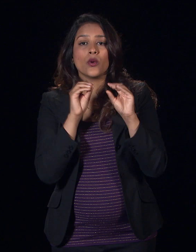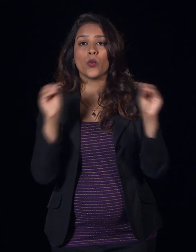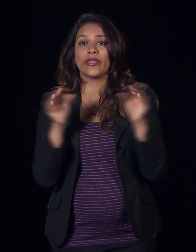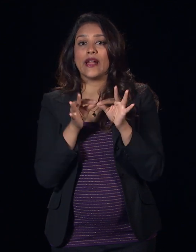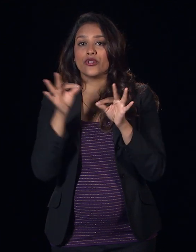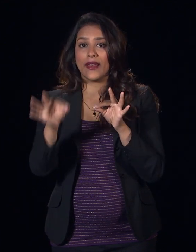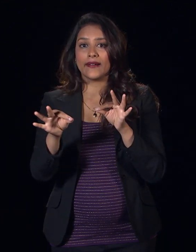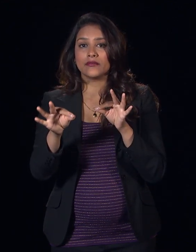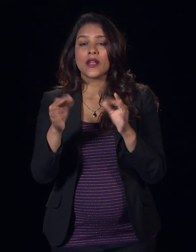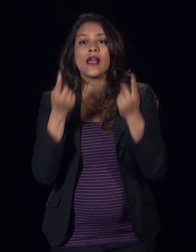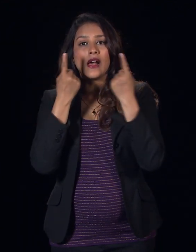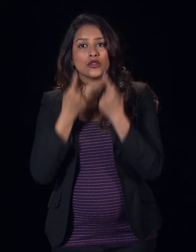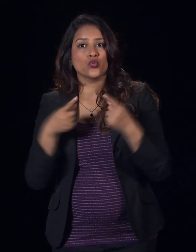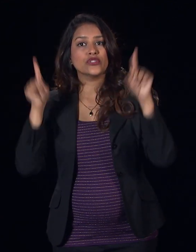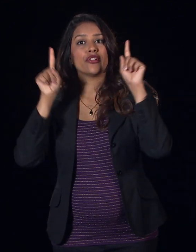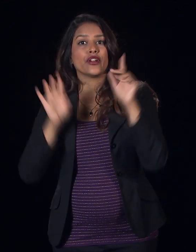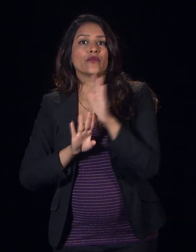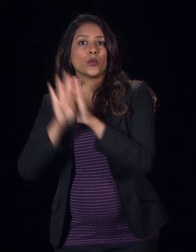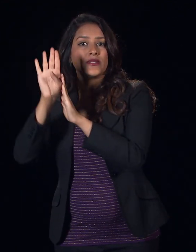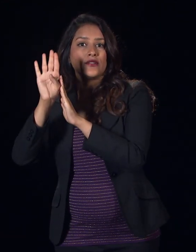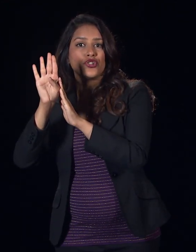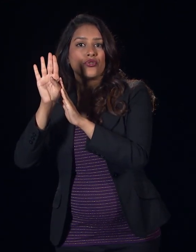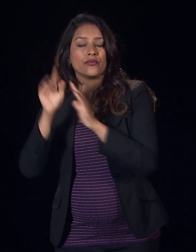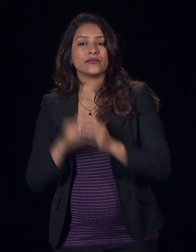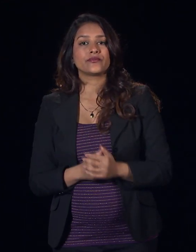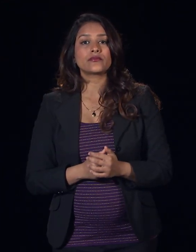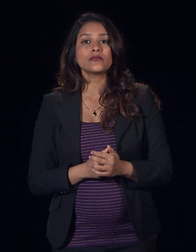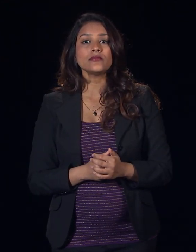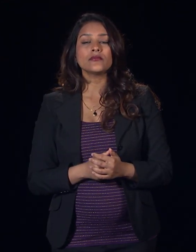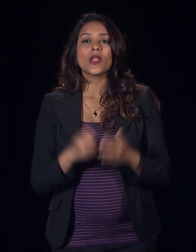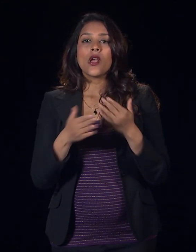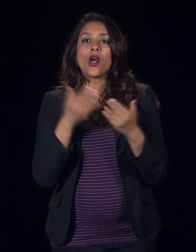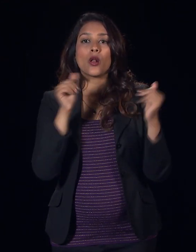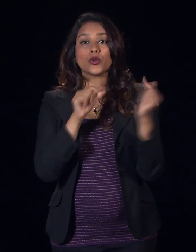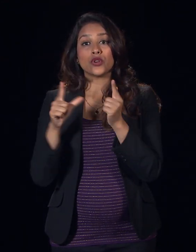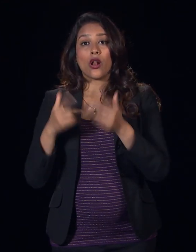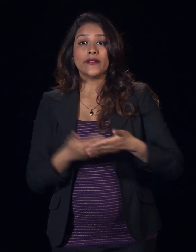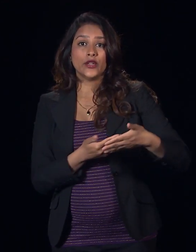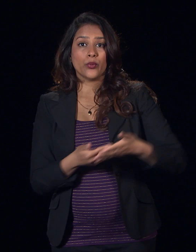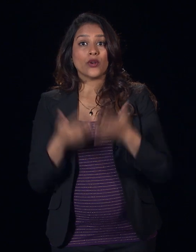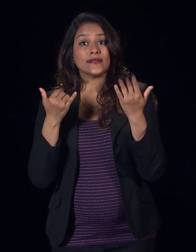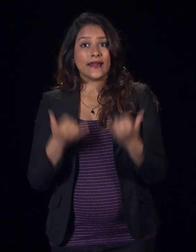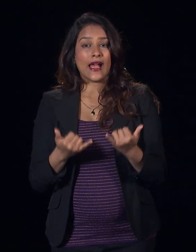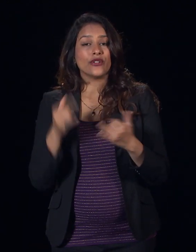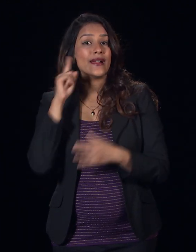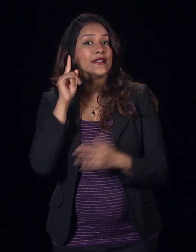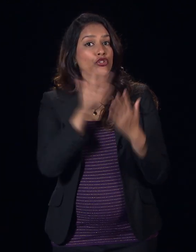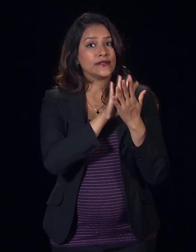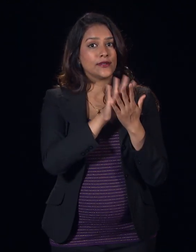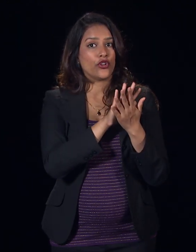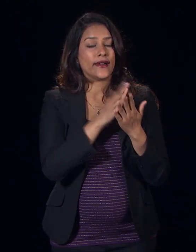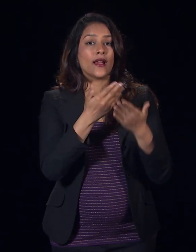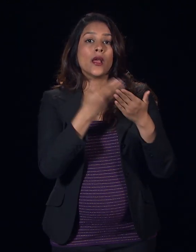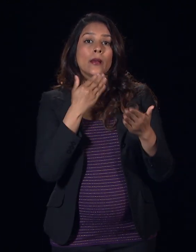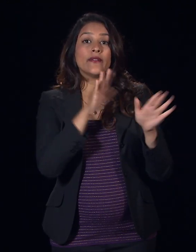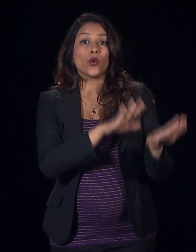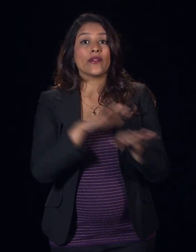without delay and reach their full potential. Almost all newborns now get a hearing screening before they